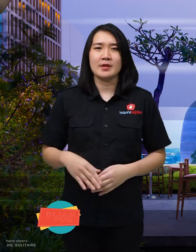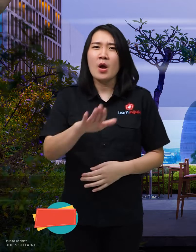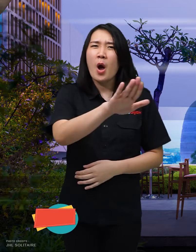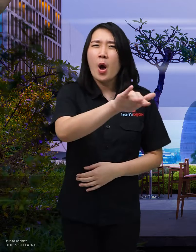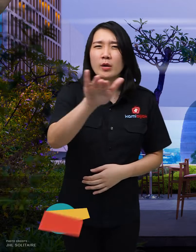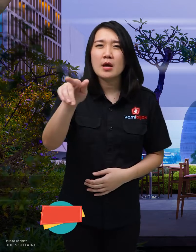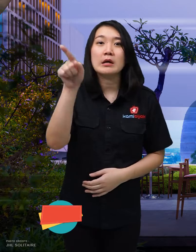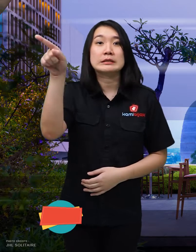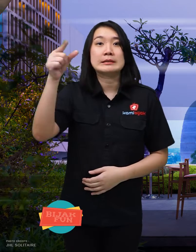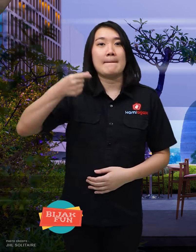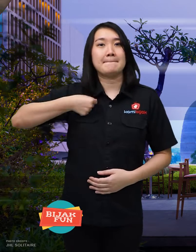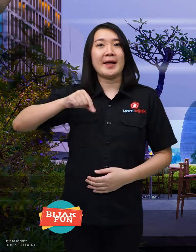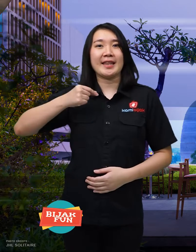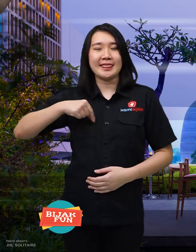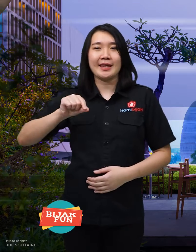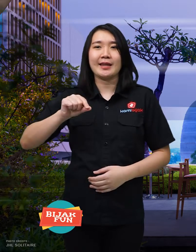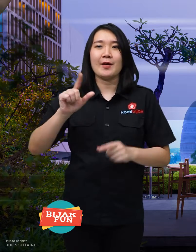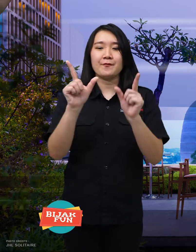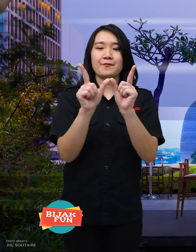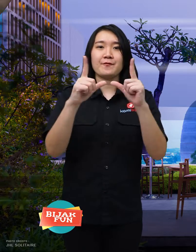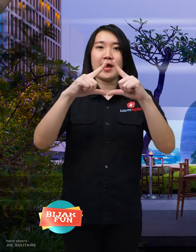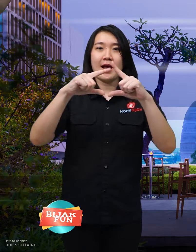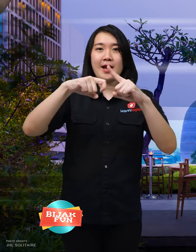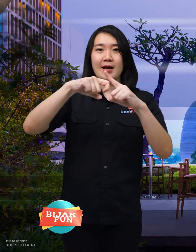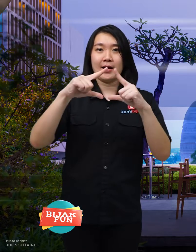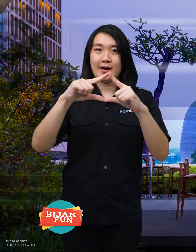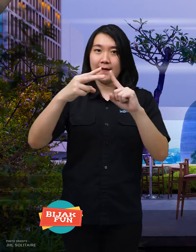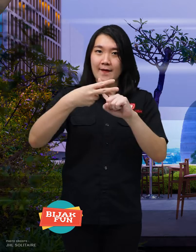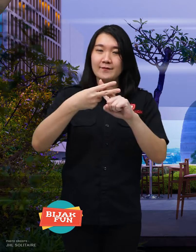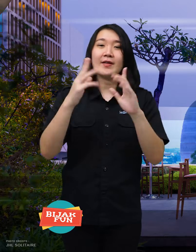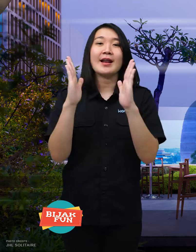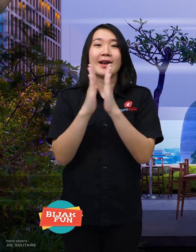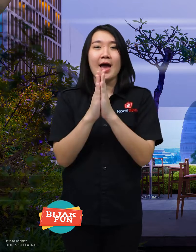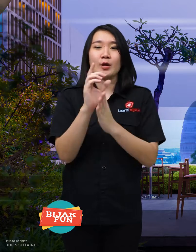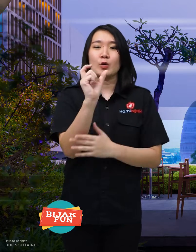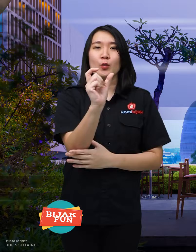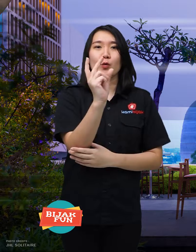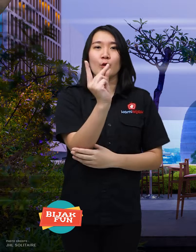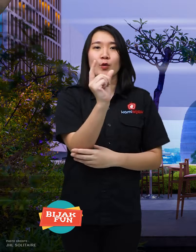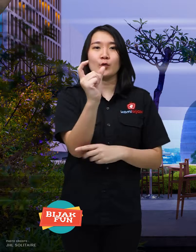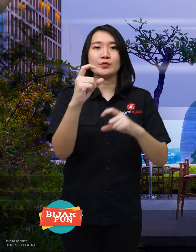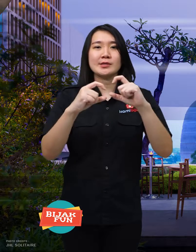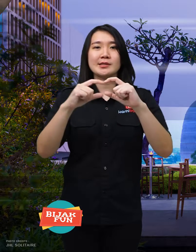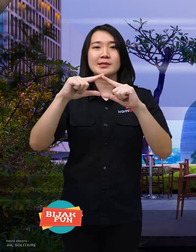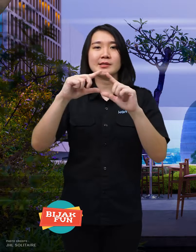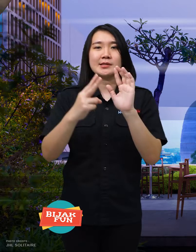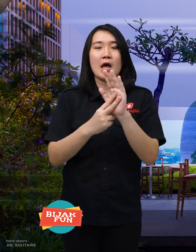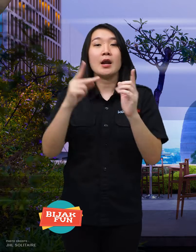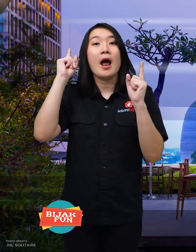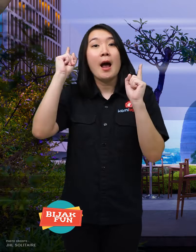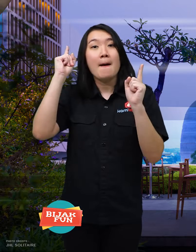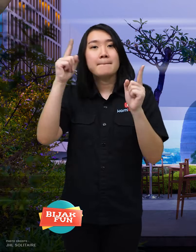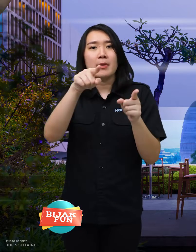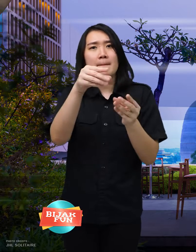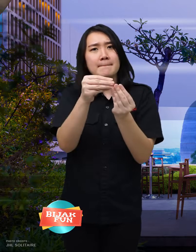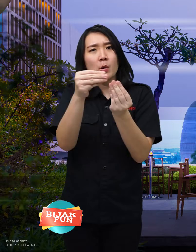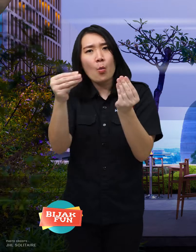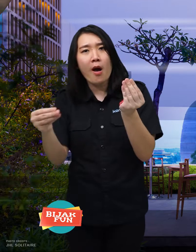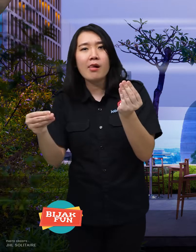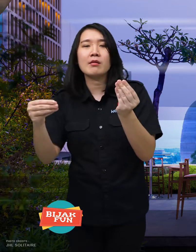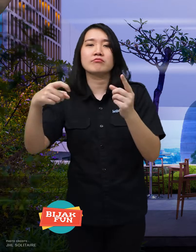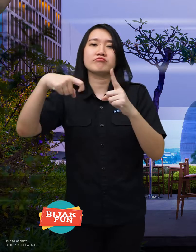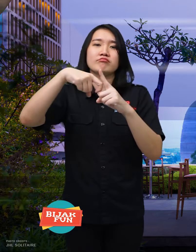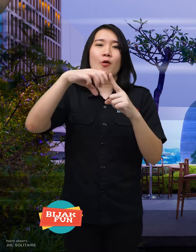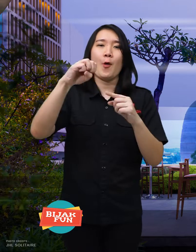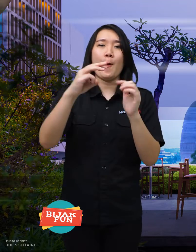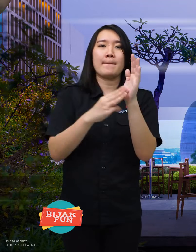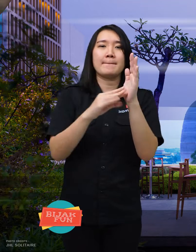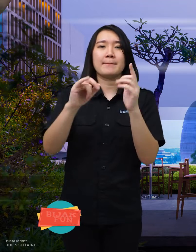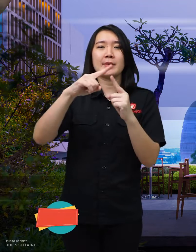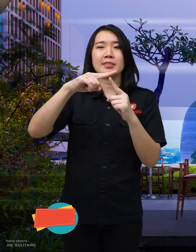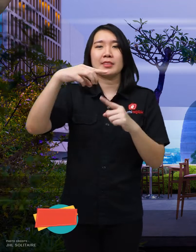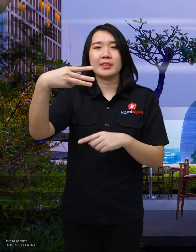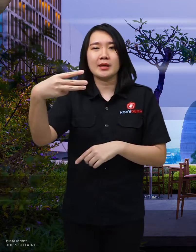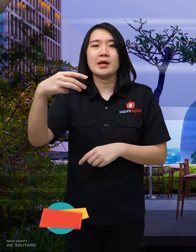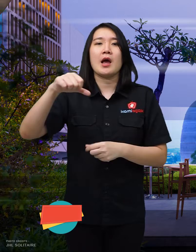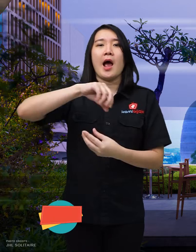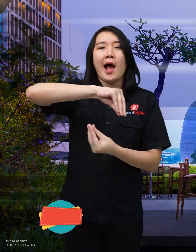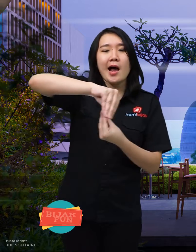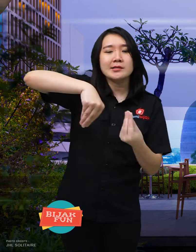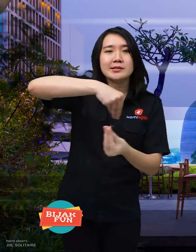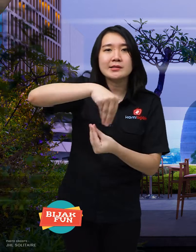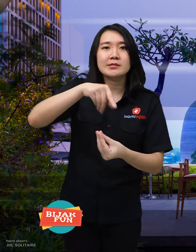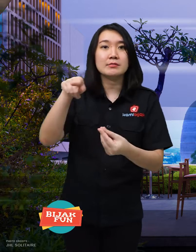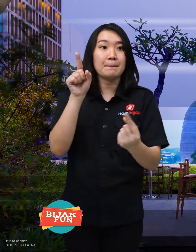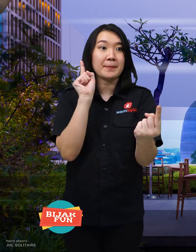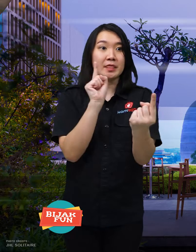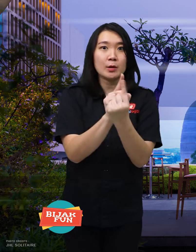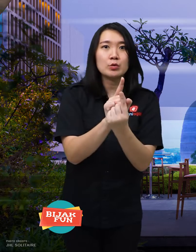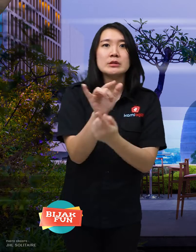Oh yes, Ministry of Waqf and Religious Affairs represented by the Hajj committee met